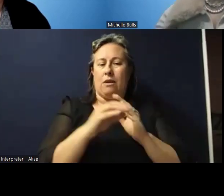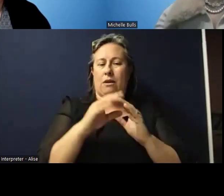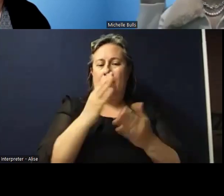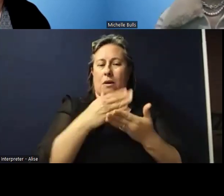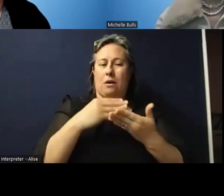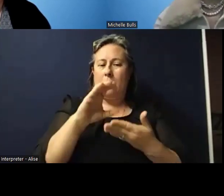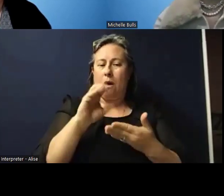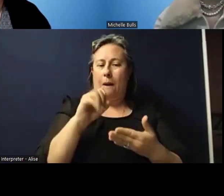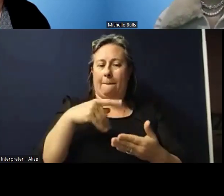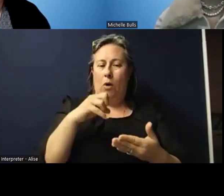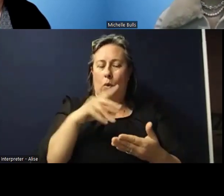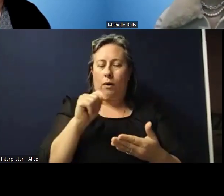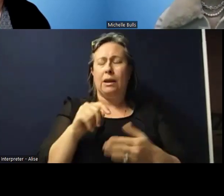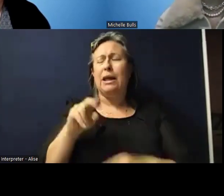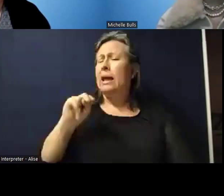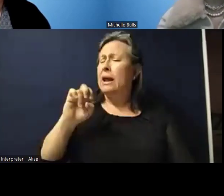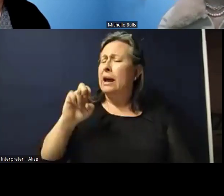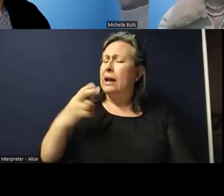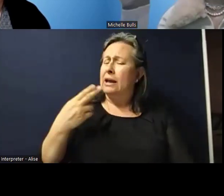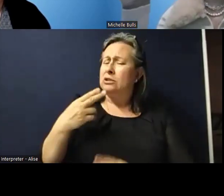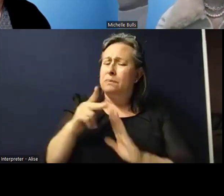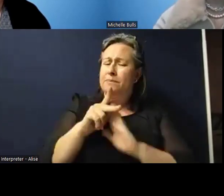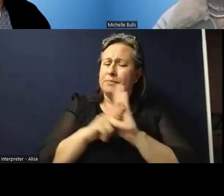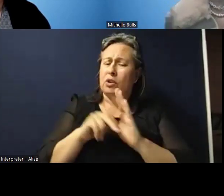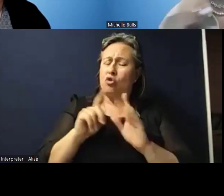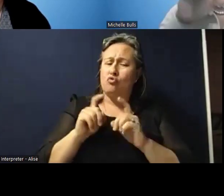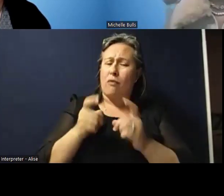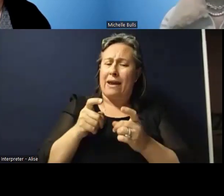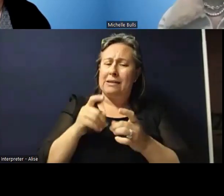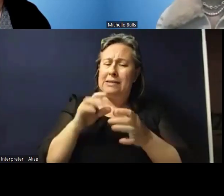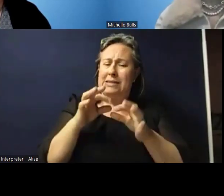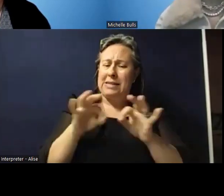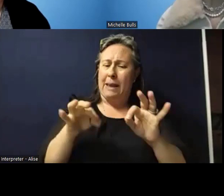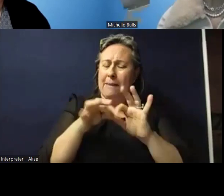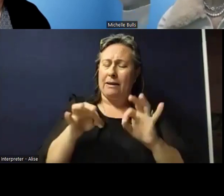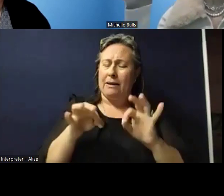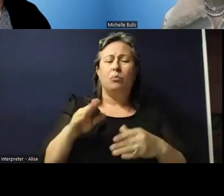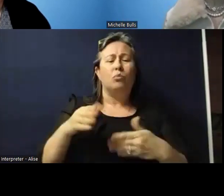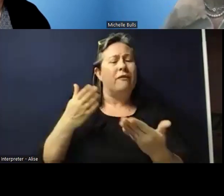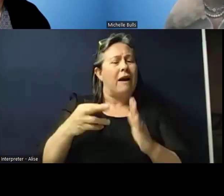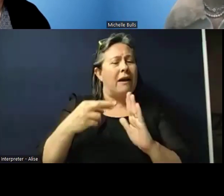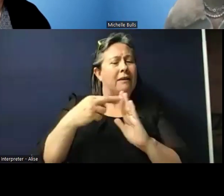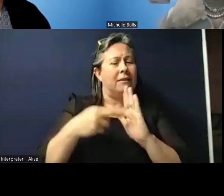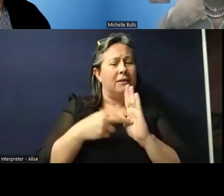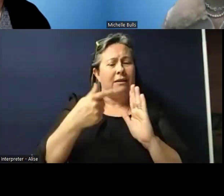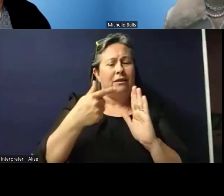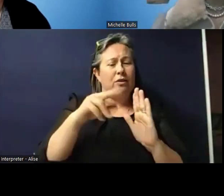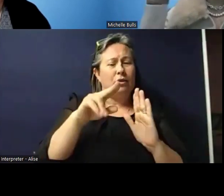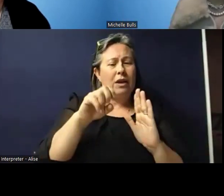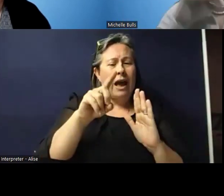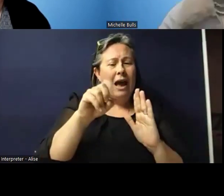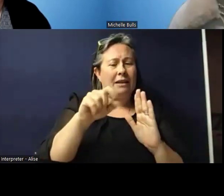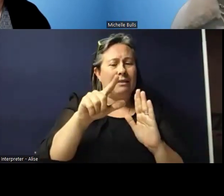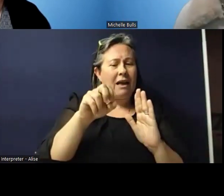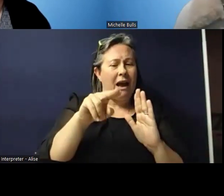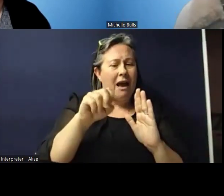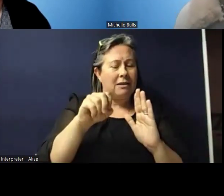The NIH grants policy statement provides guidelines, but those guidelines are very important